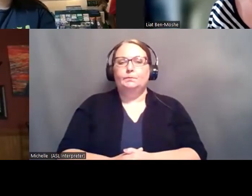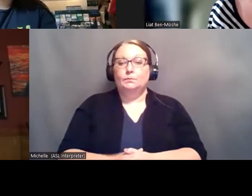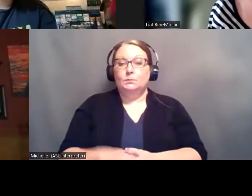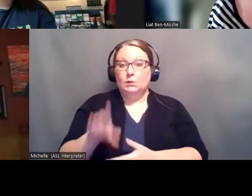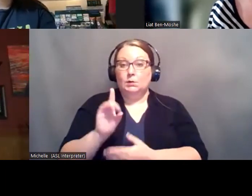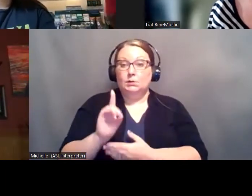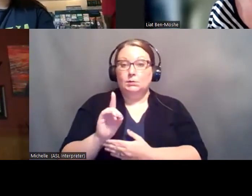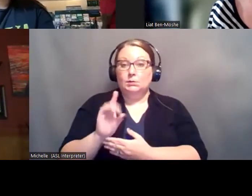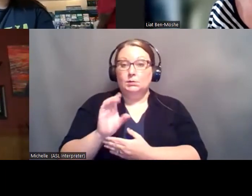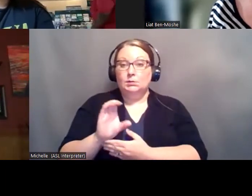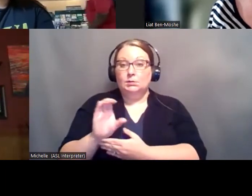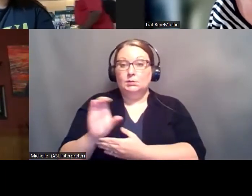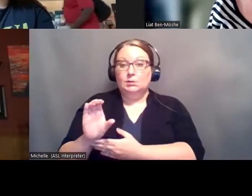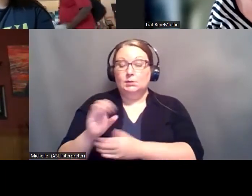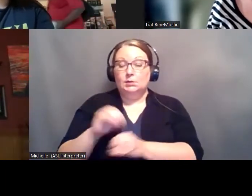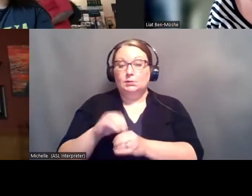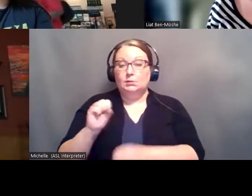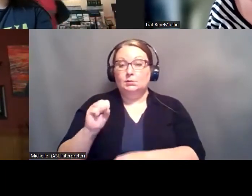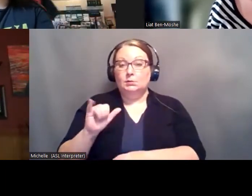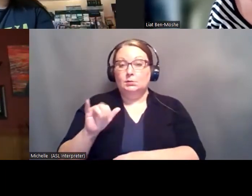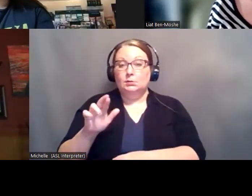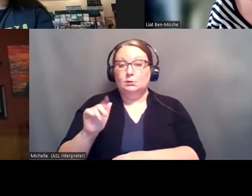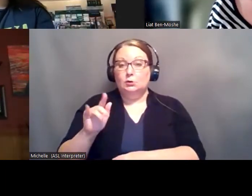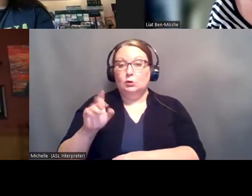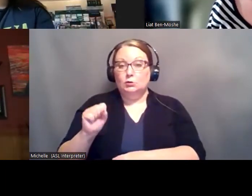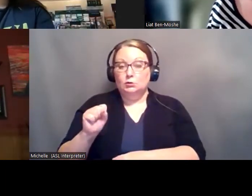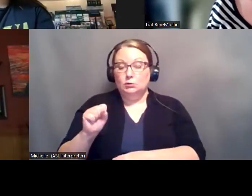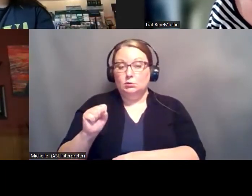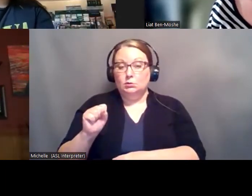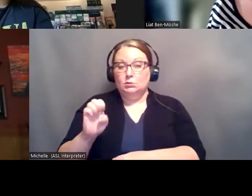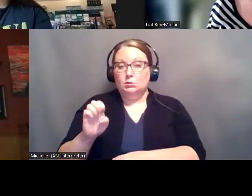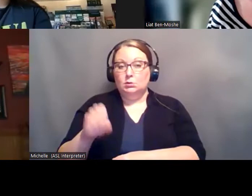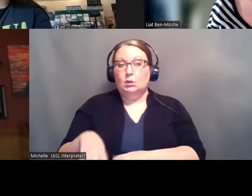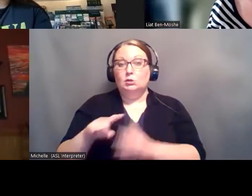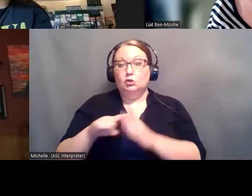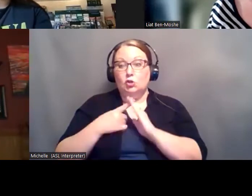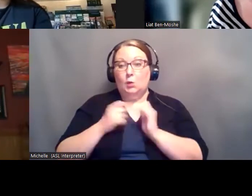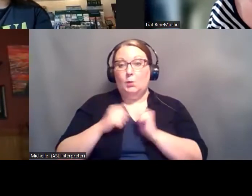at Syracuse started from the collective push